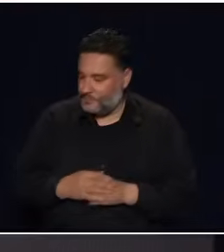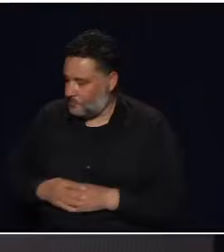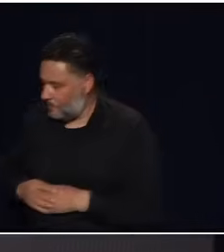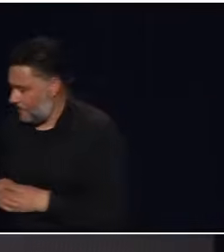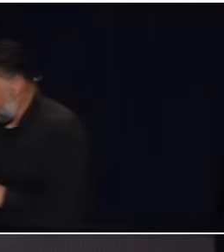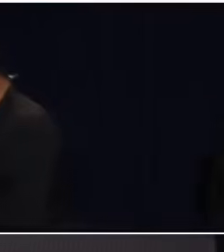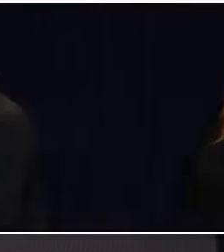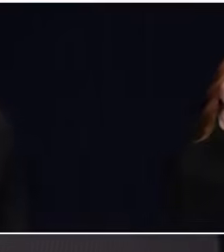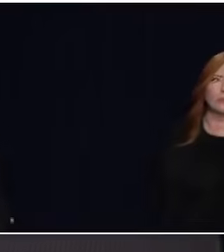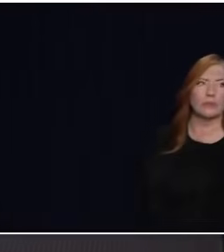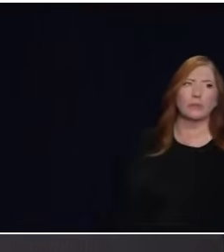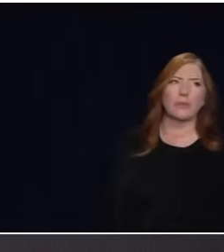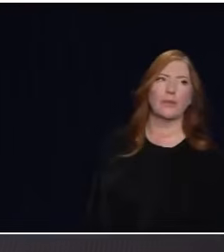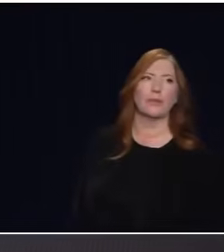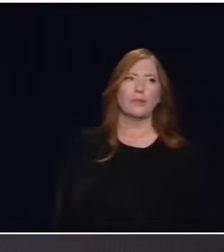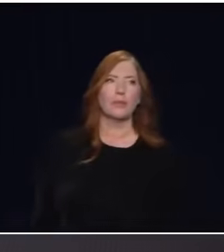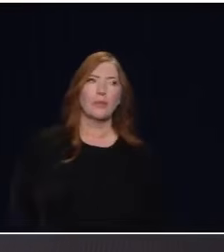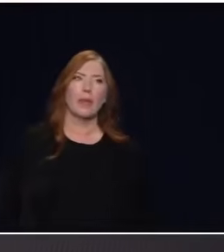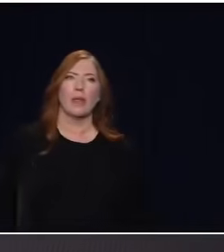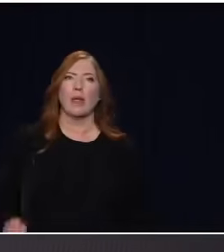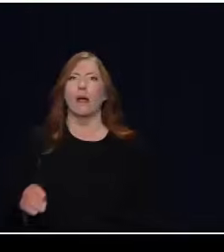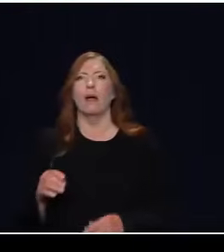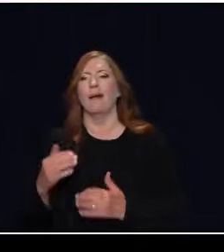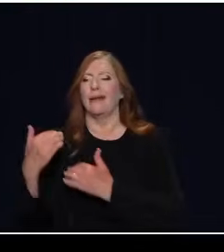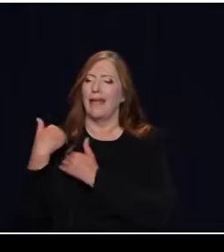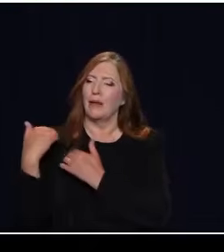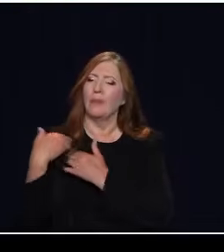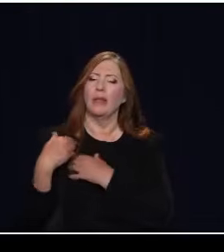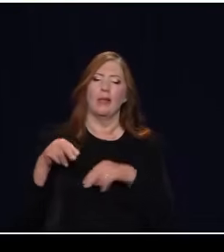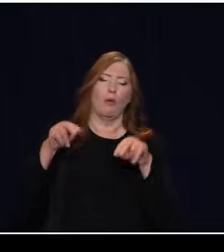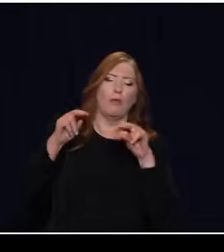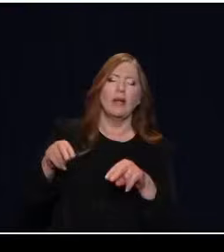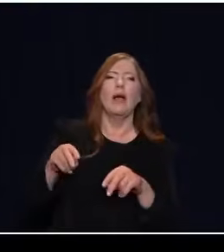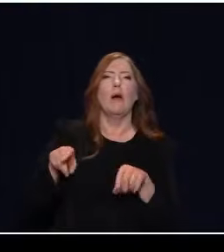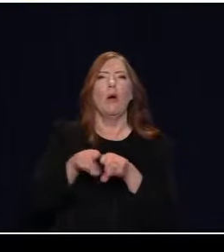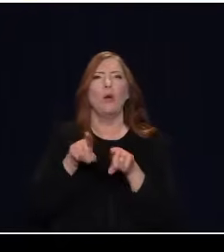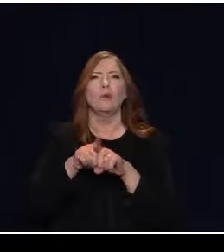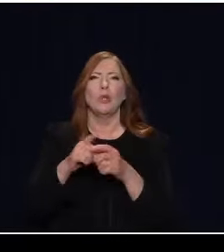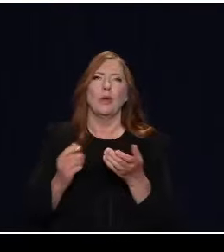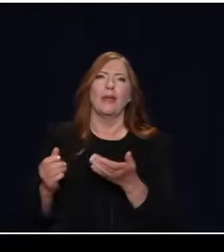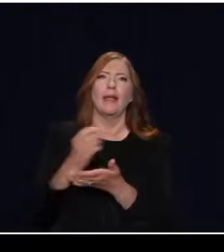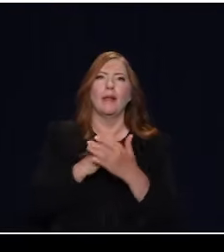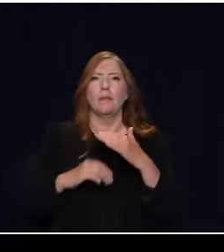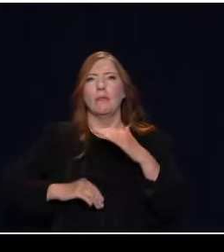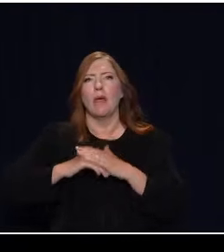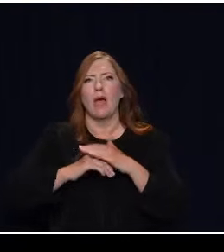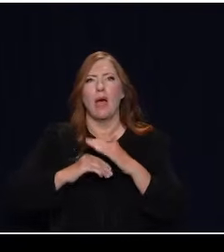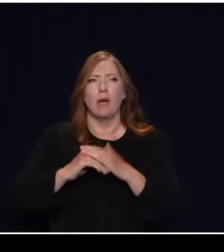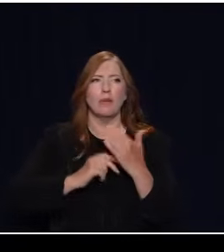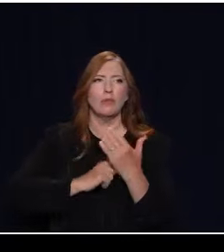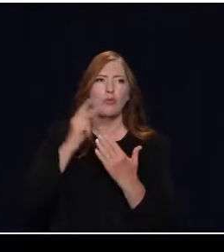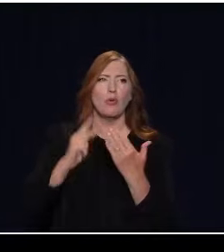PUBLIC RESOURCES. IN ADDITION TO OVERSIGHT AND ACCOUNTABILITY, THERE ARE SOME